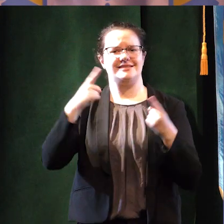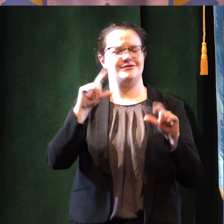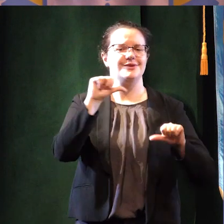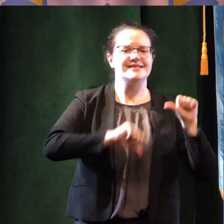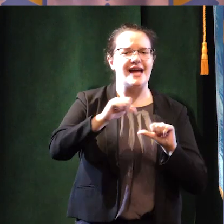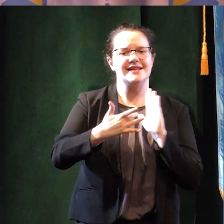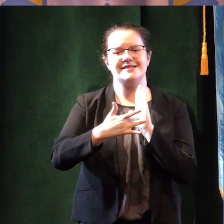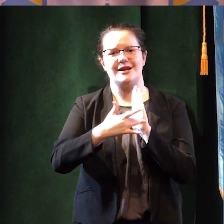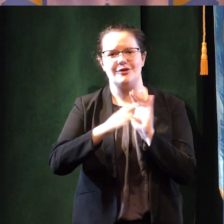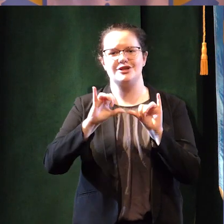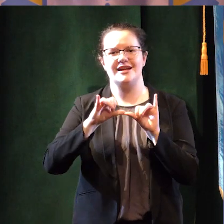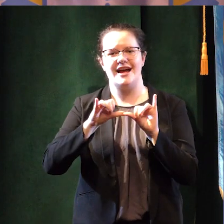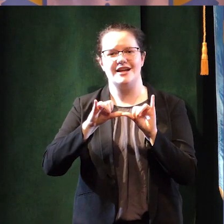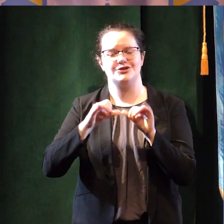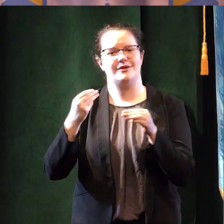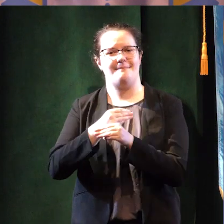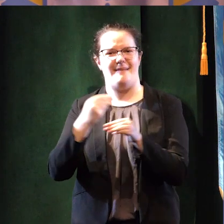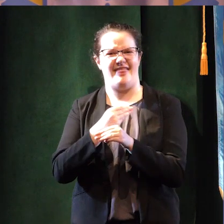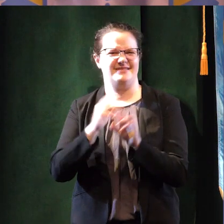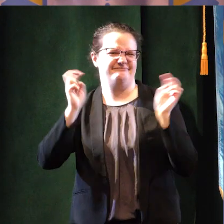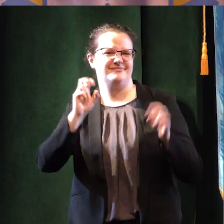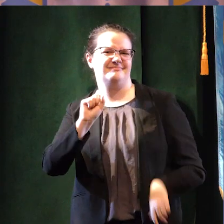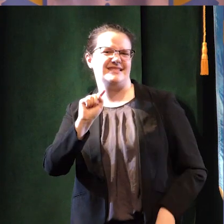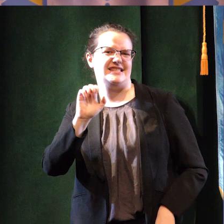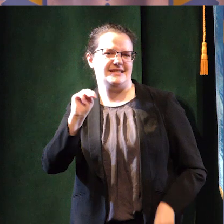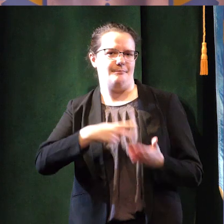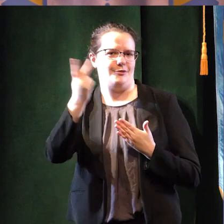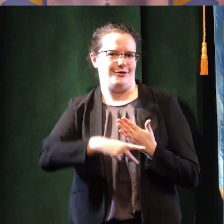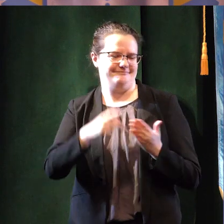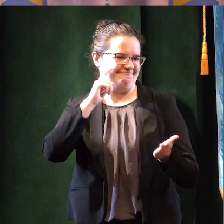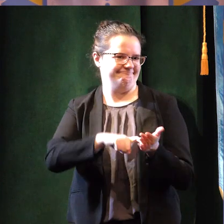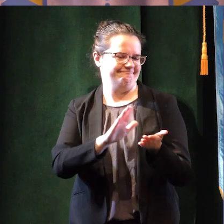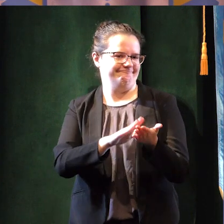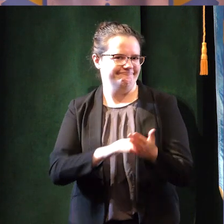technology engineering and math or stem program they began their pursuit of a